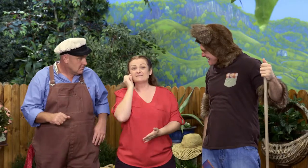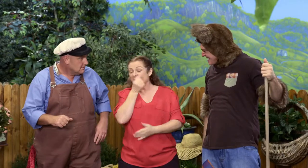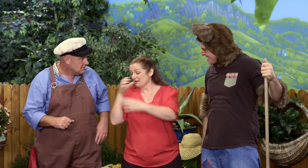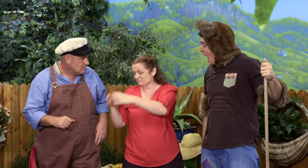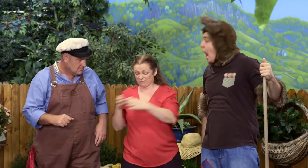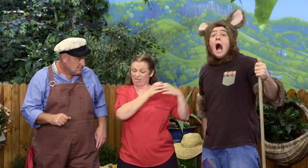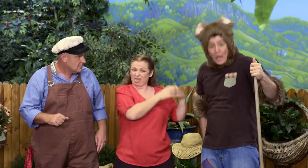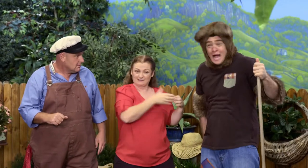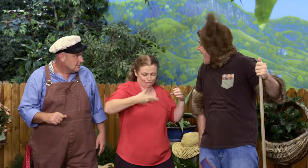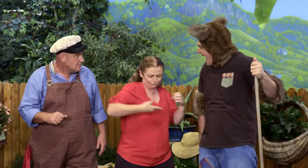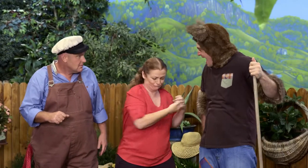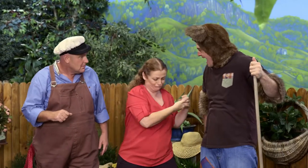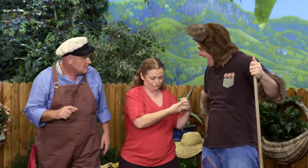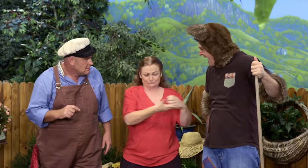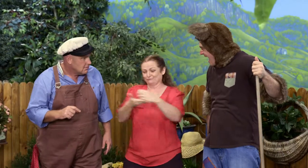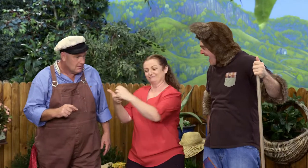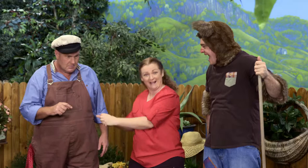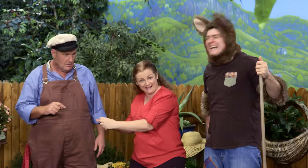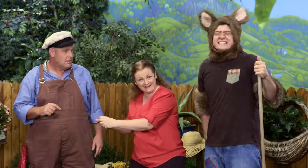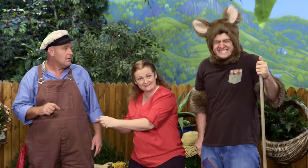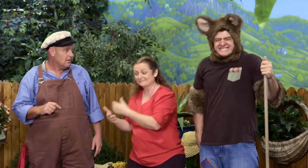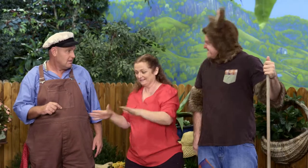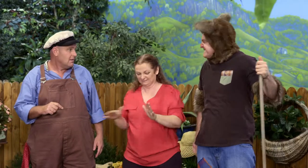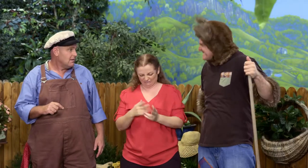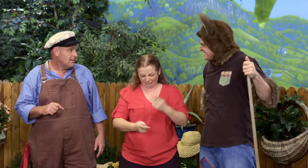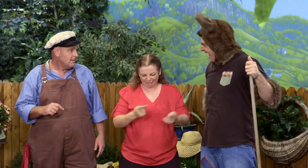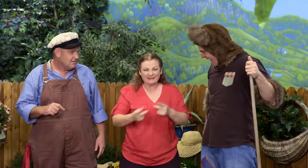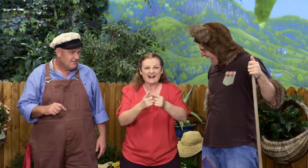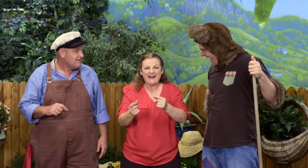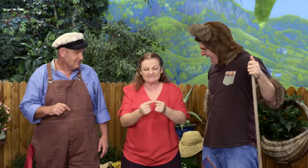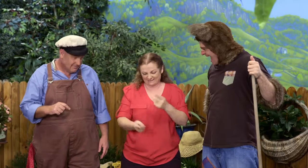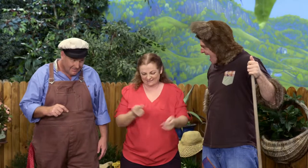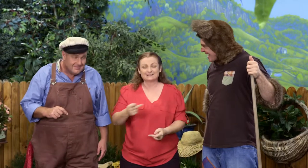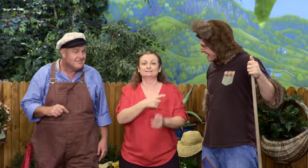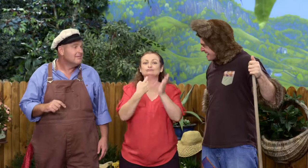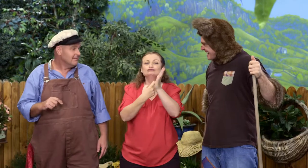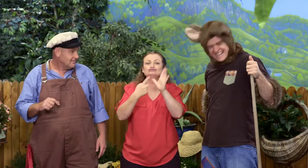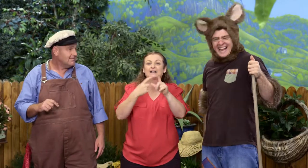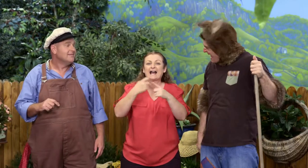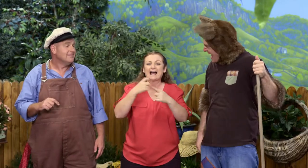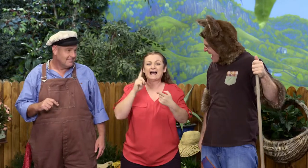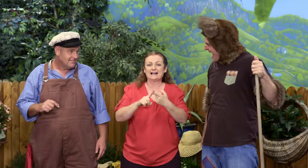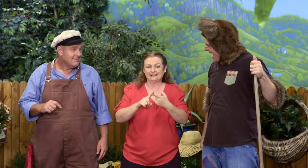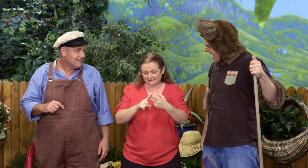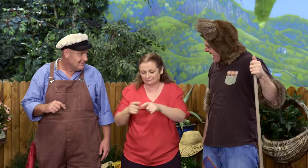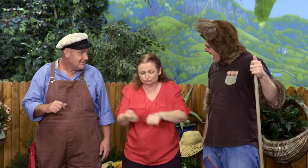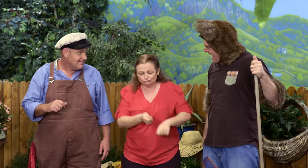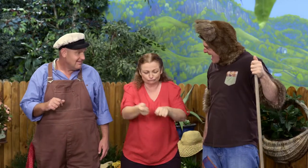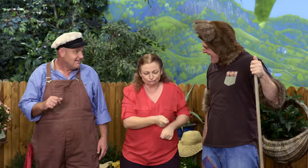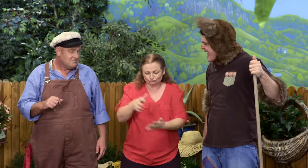to lift and slide this very heavy flower pot. Yep. Now we're using the rake to rake up all the leaves.